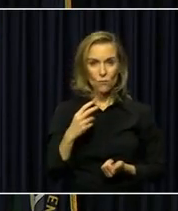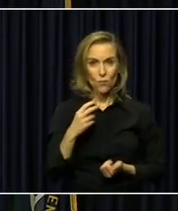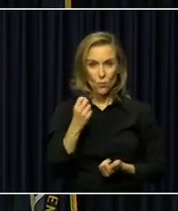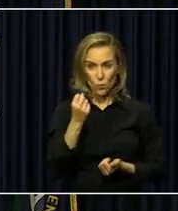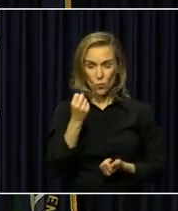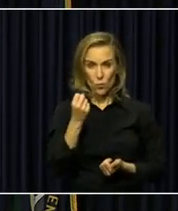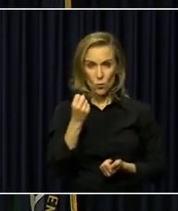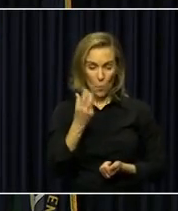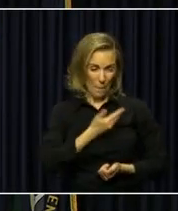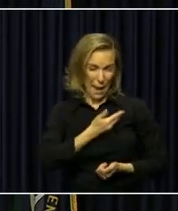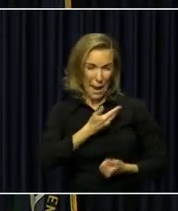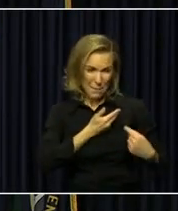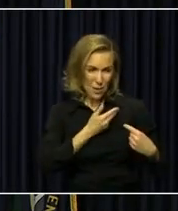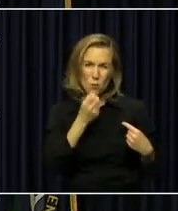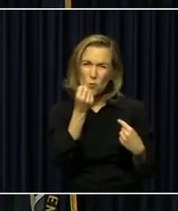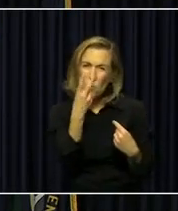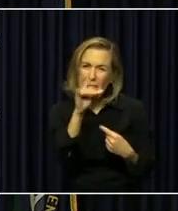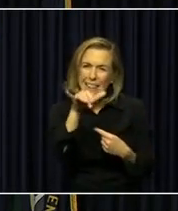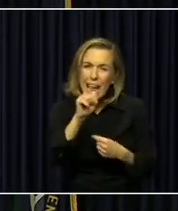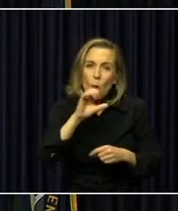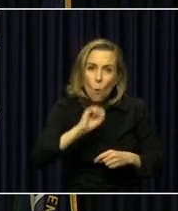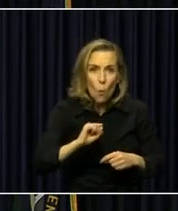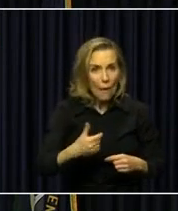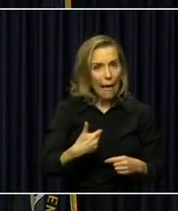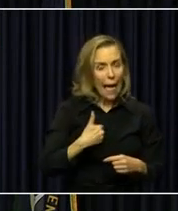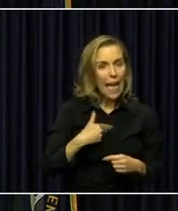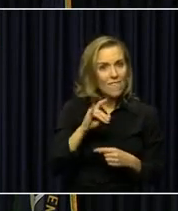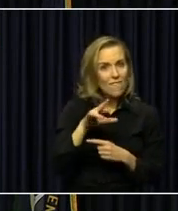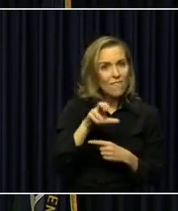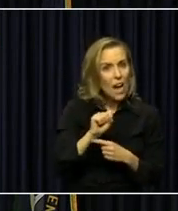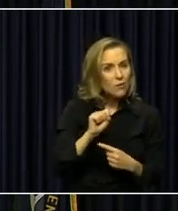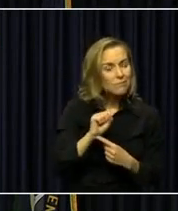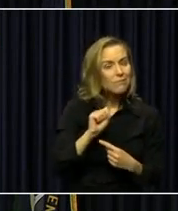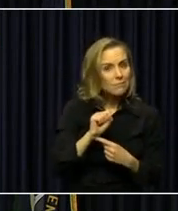NEIGHBORHOOD, AND YOU KNOW, YOU KNOW WE'RE TOGETHER.